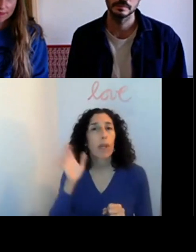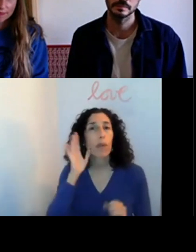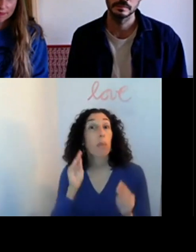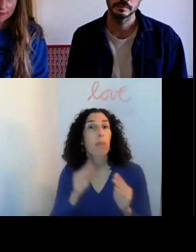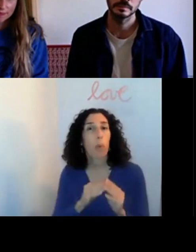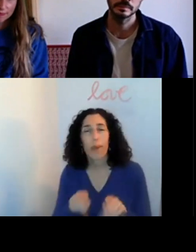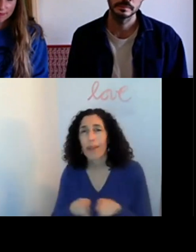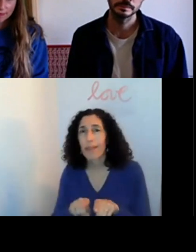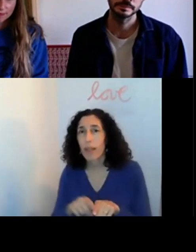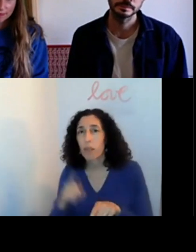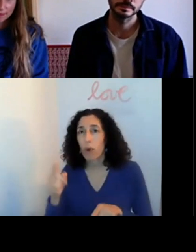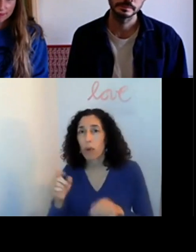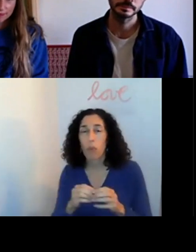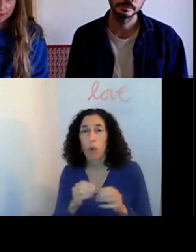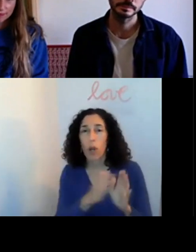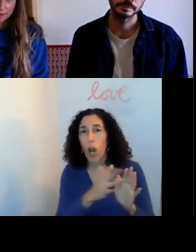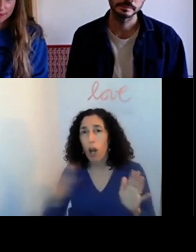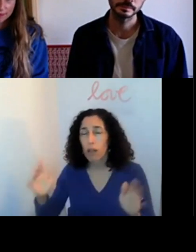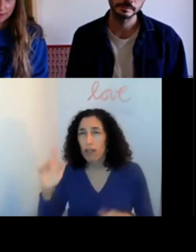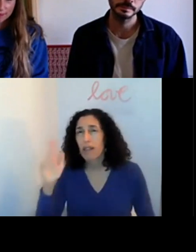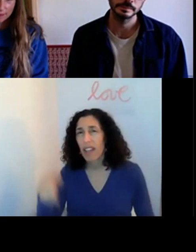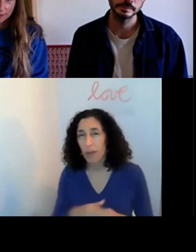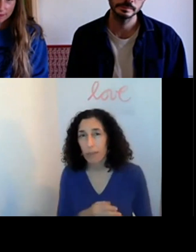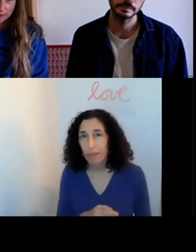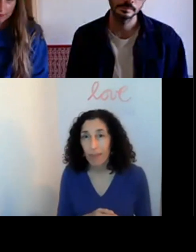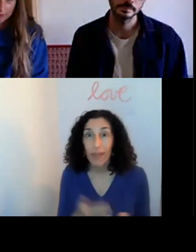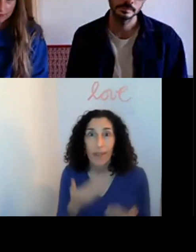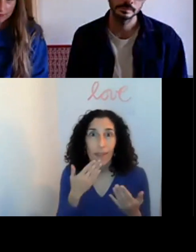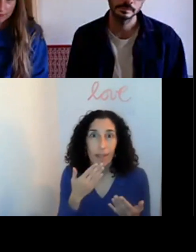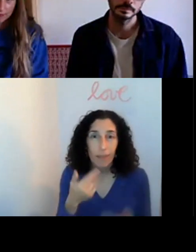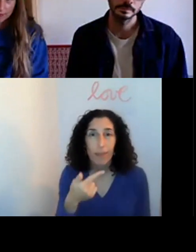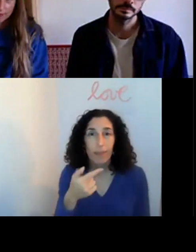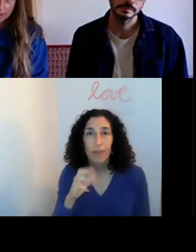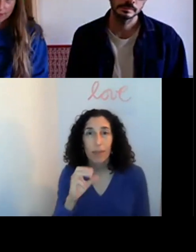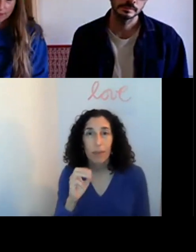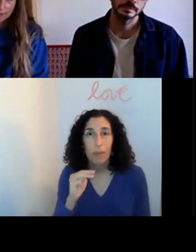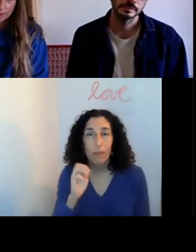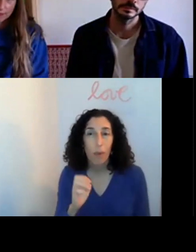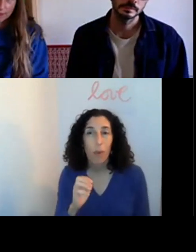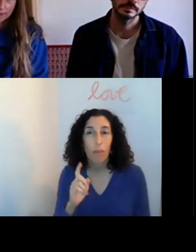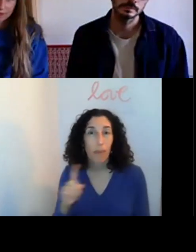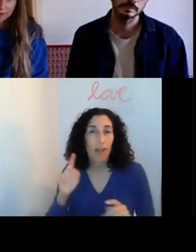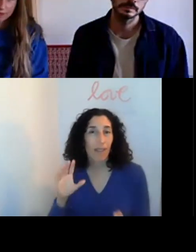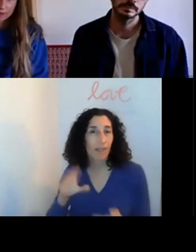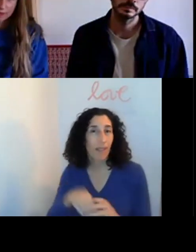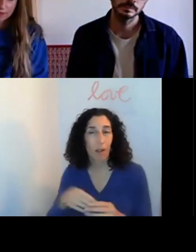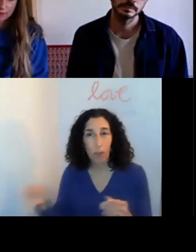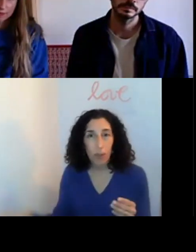But again just so very thrilled to have JJJJJerome be a part of this and to add this layer to this project.